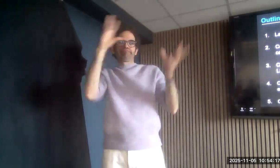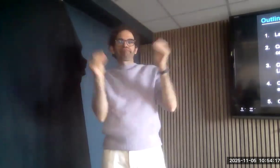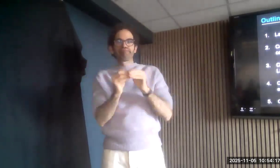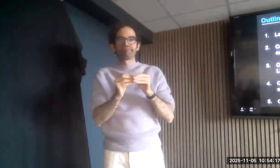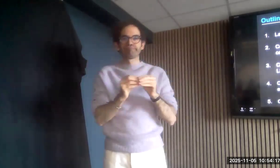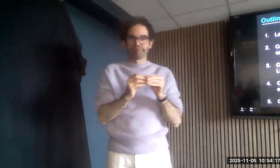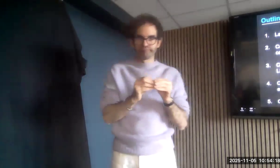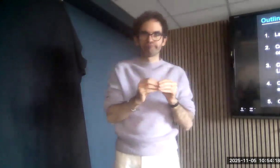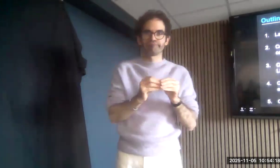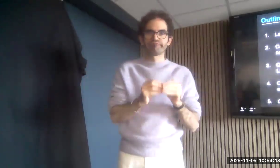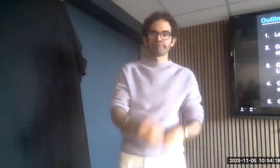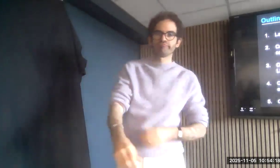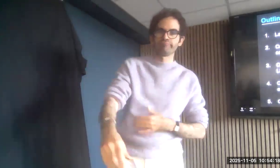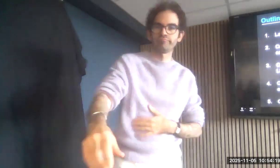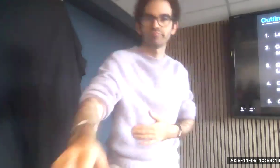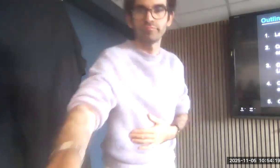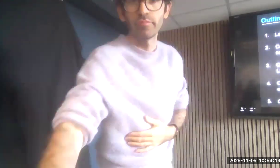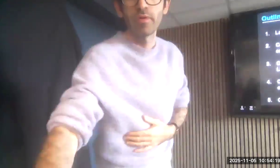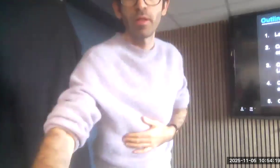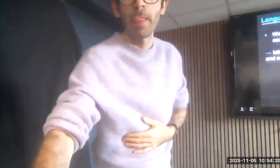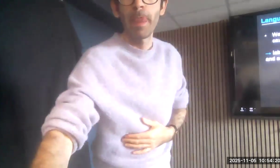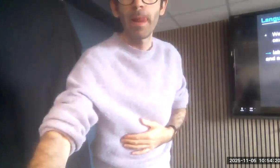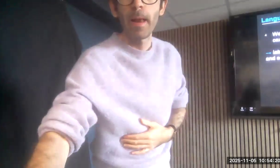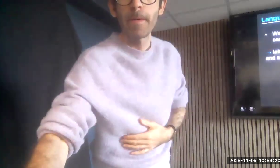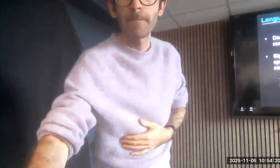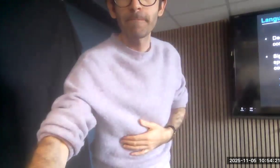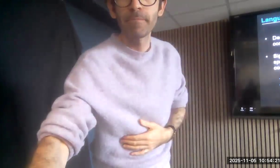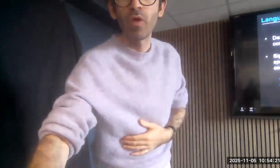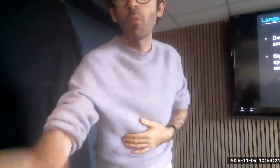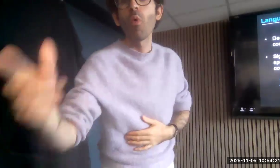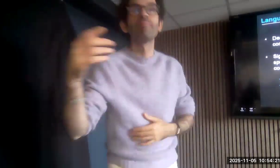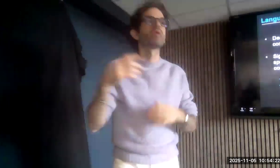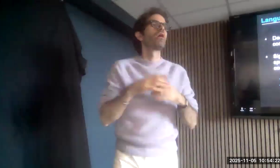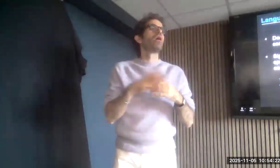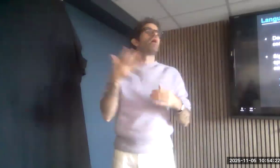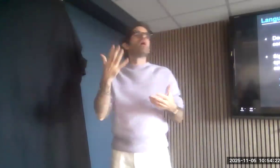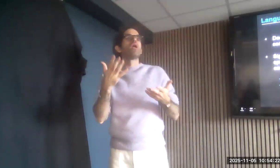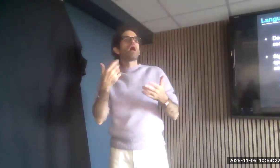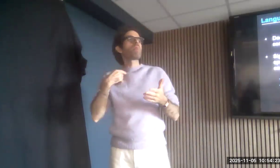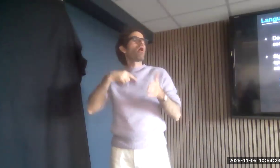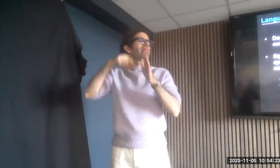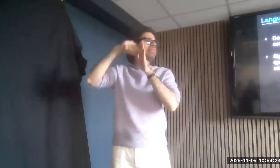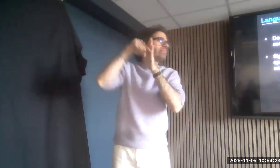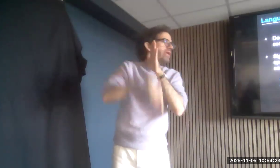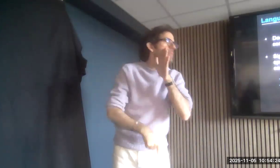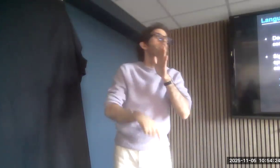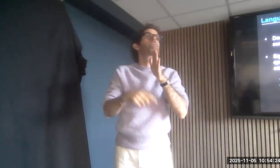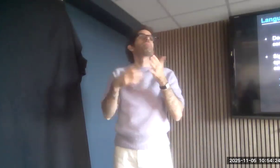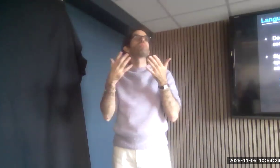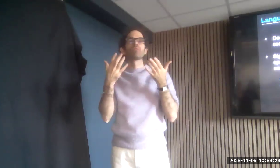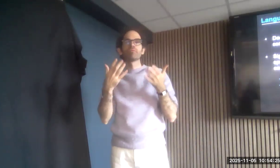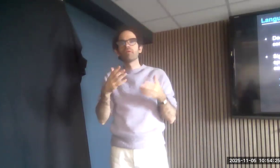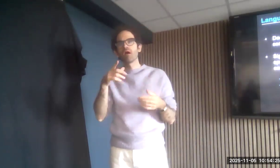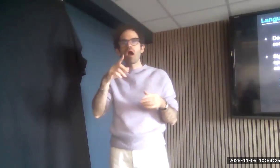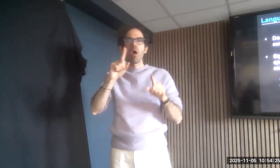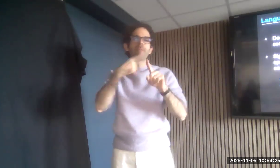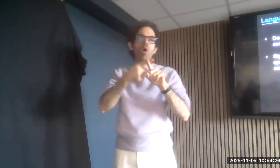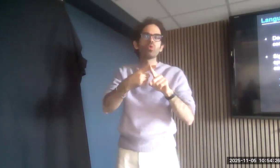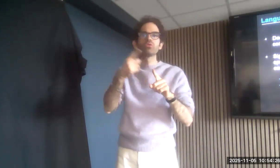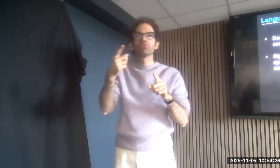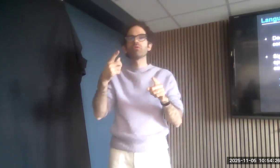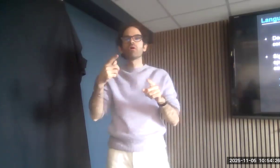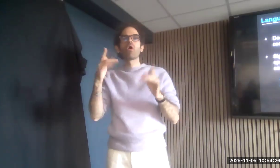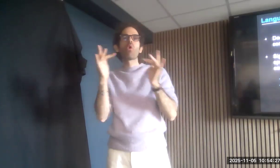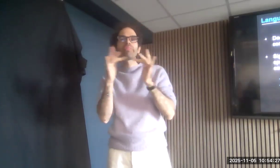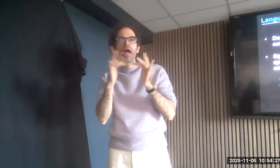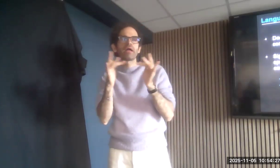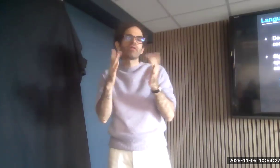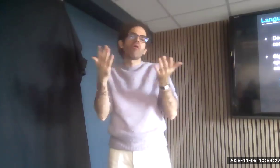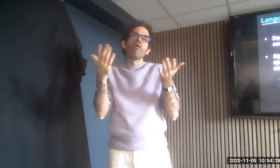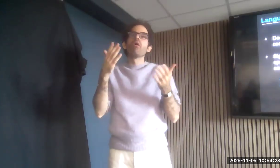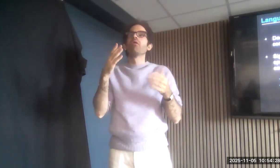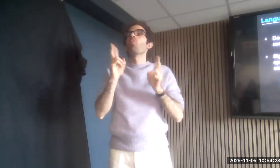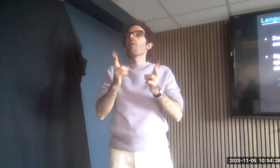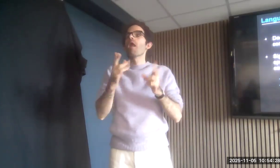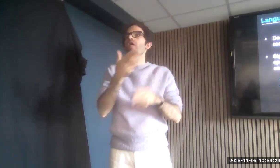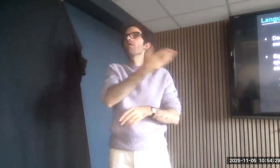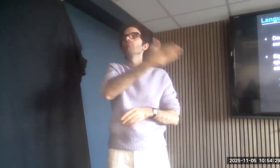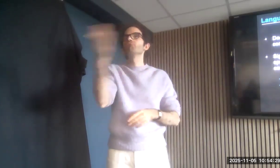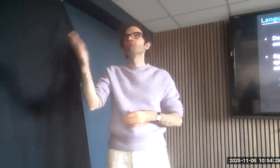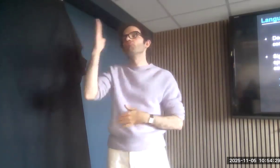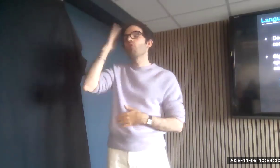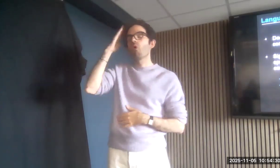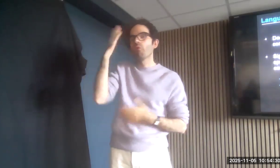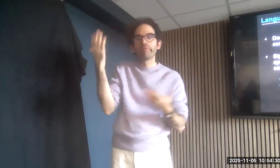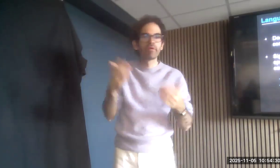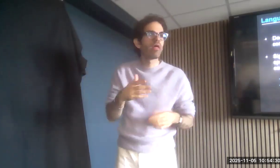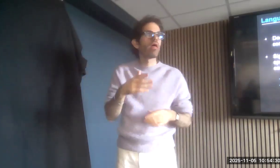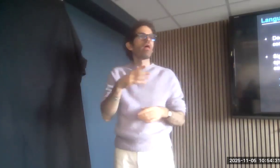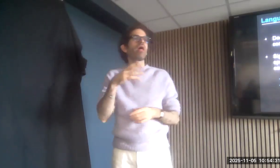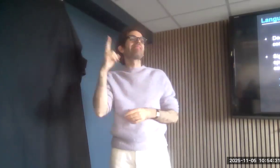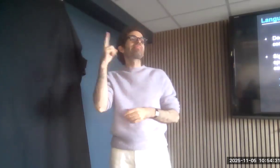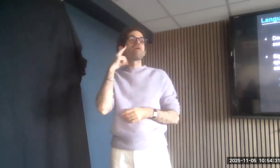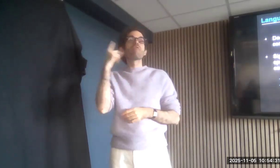Just a summary of everything I will have imparted upon you.